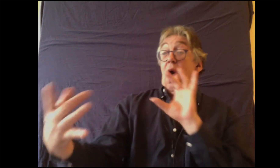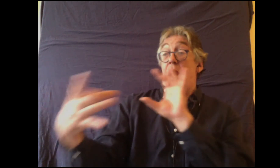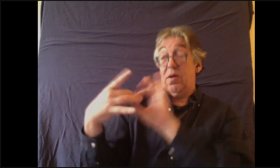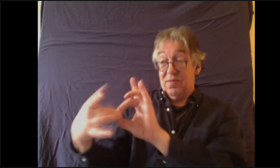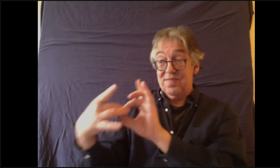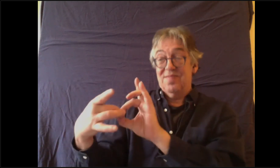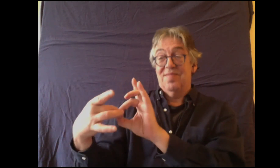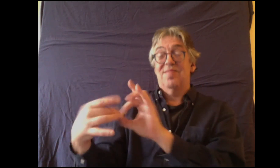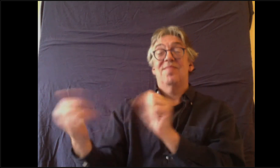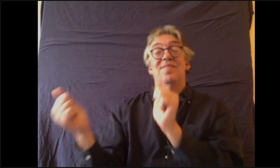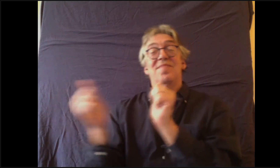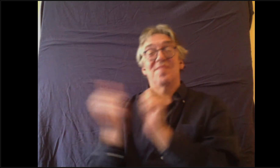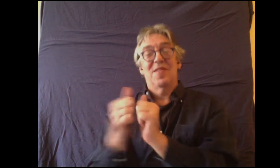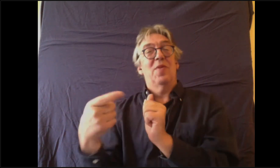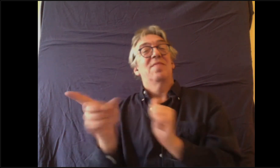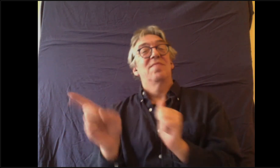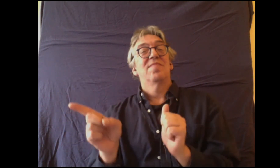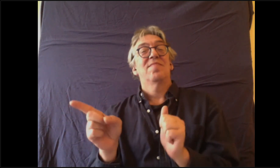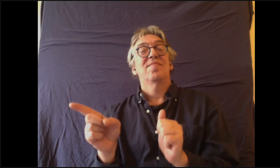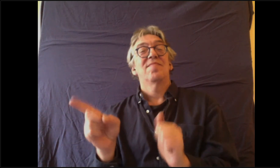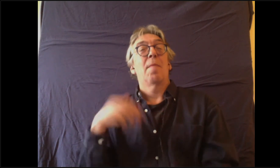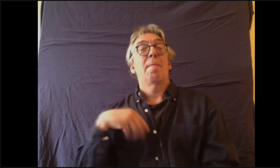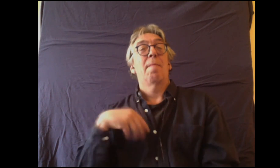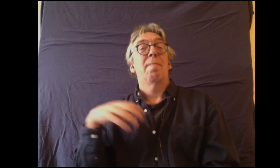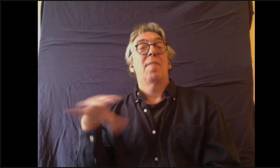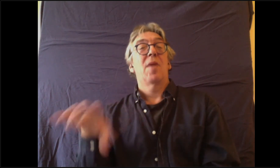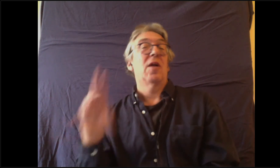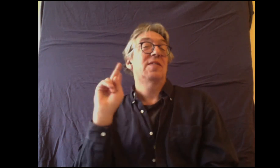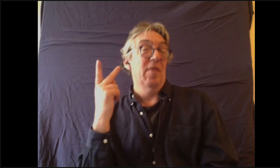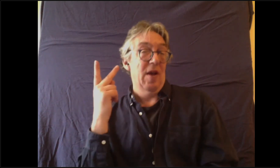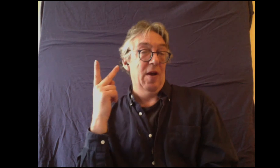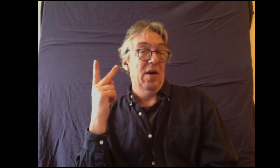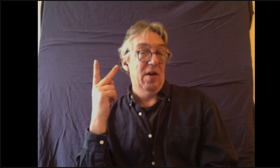the i2i Delegation came during the EU Disability and Development week.